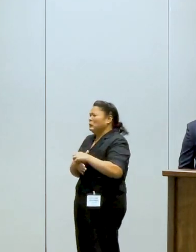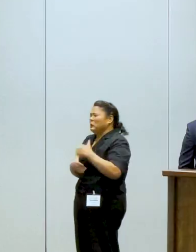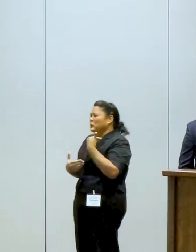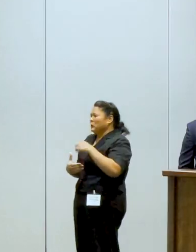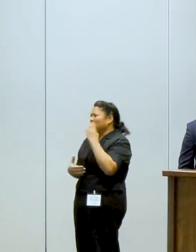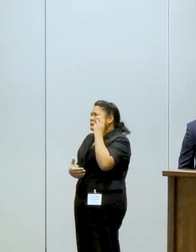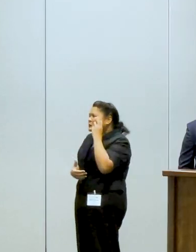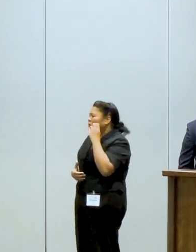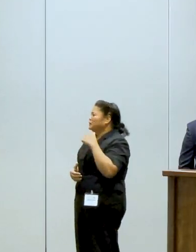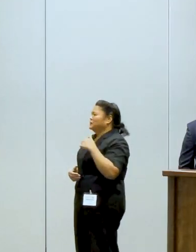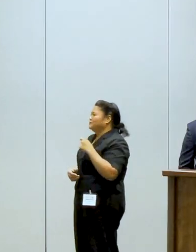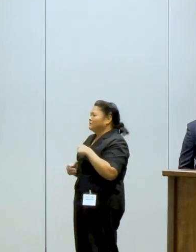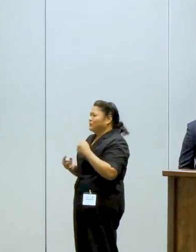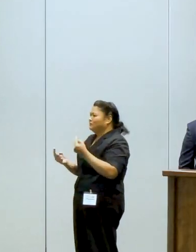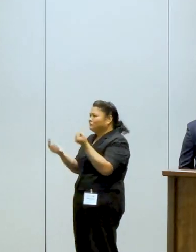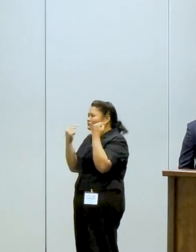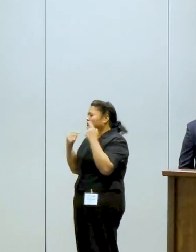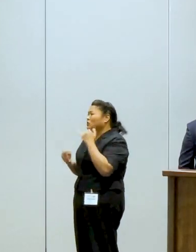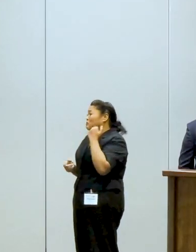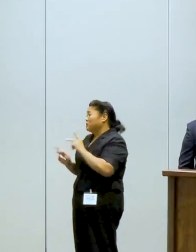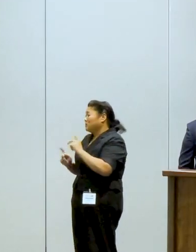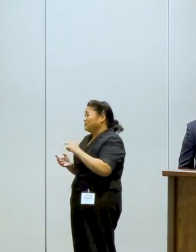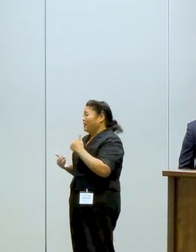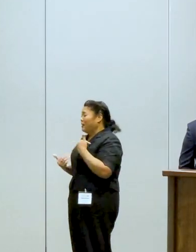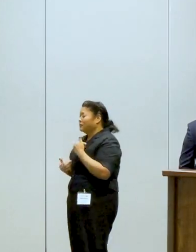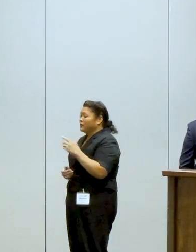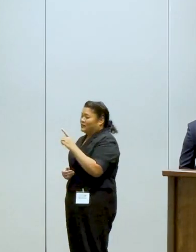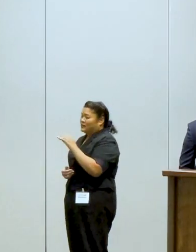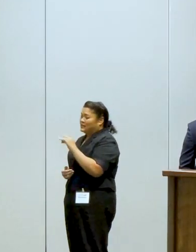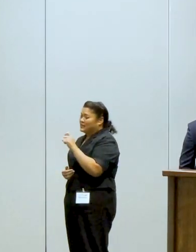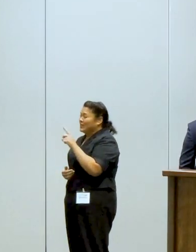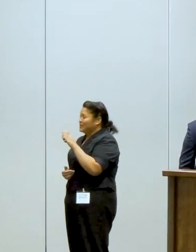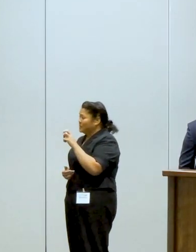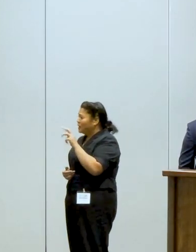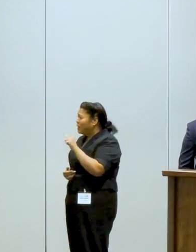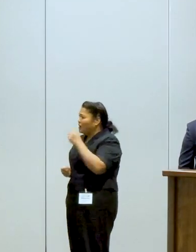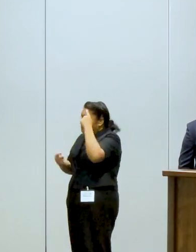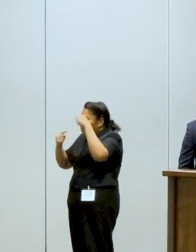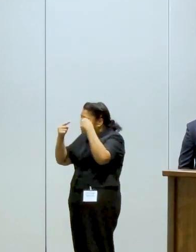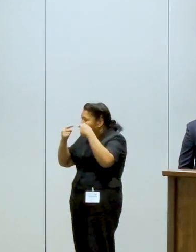ADHD or dyslexia or processing disorders. AI can recognize,